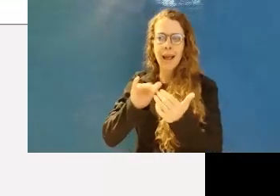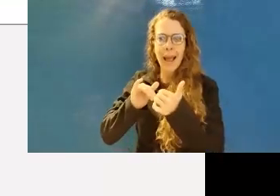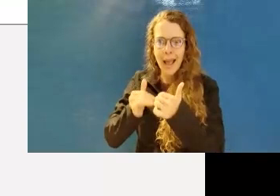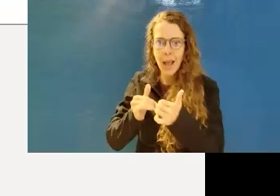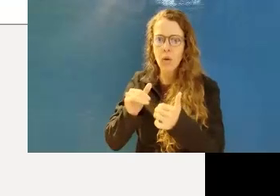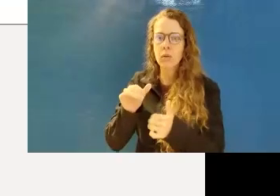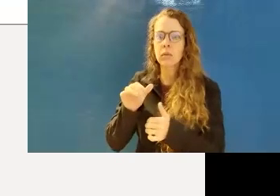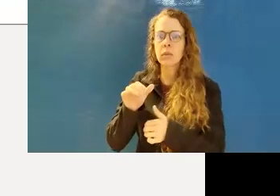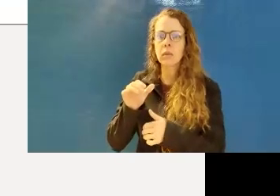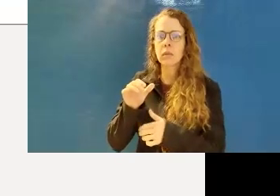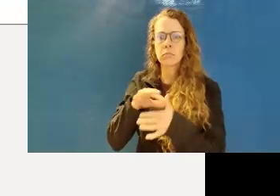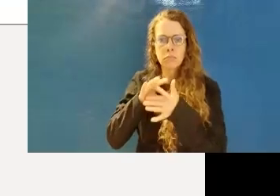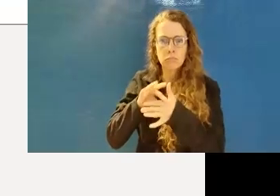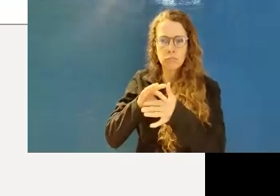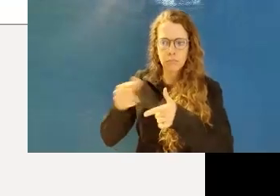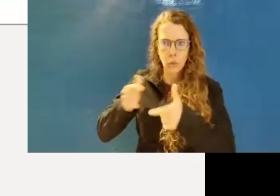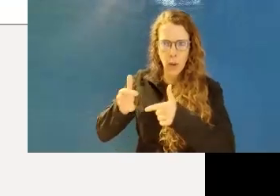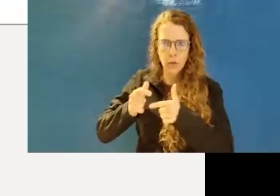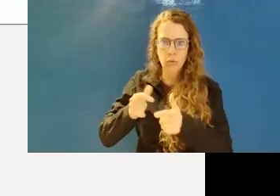And they're just checking as they're directed, you know,